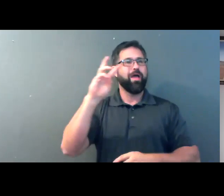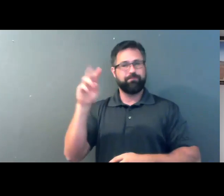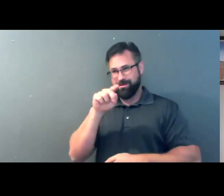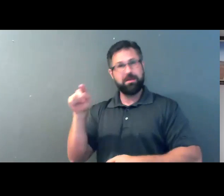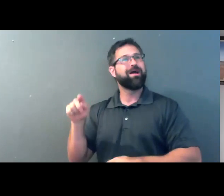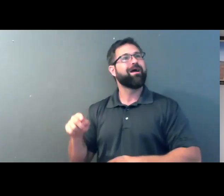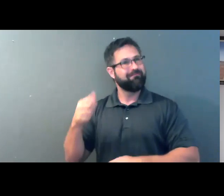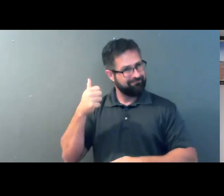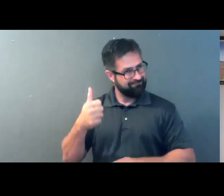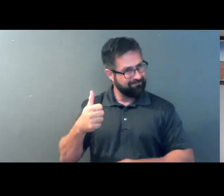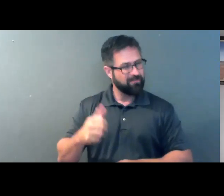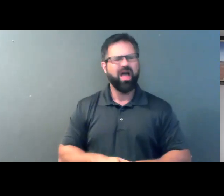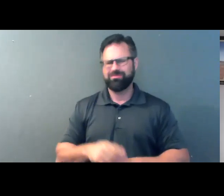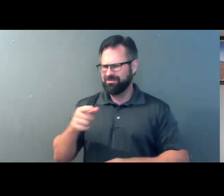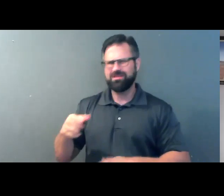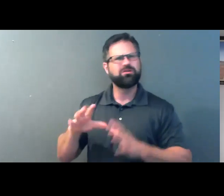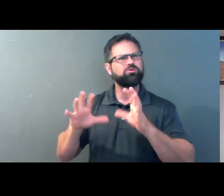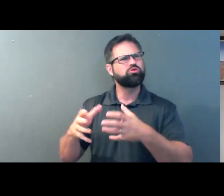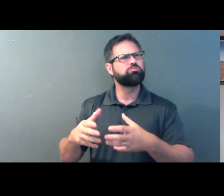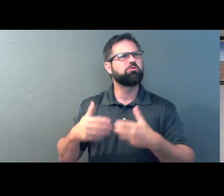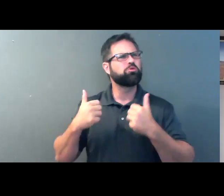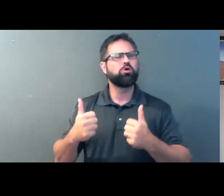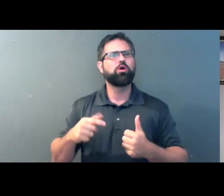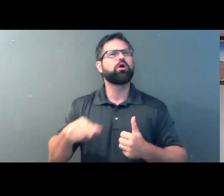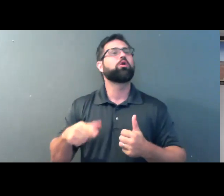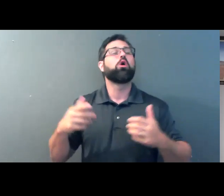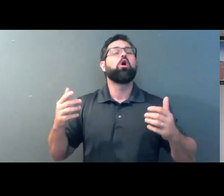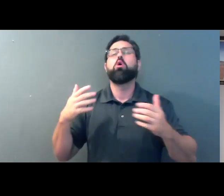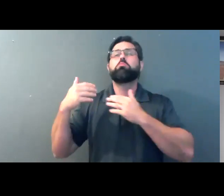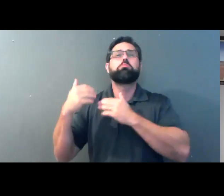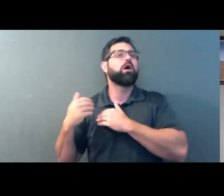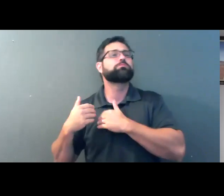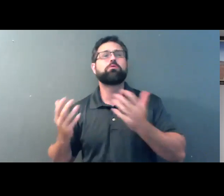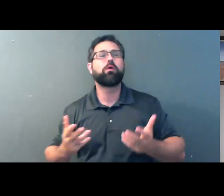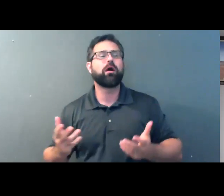ensure that inclusion of persons with disabilities is considered throughout all of humanitarian